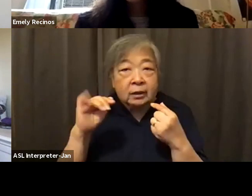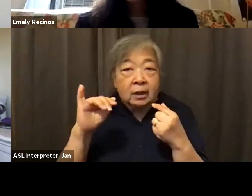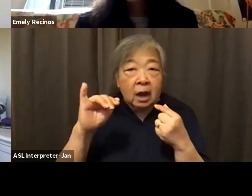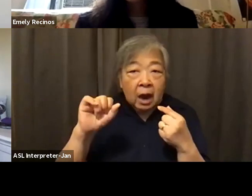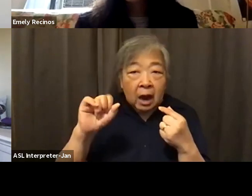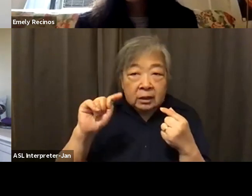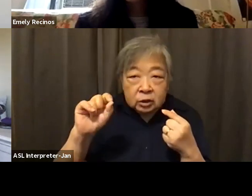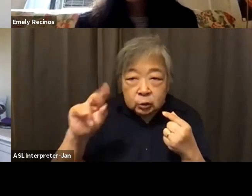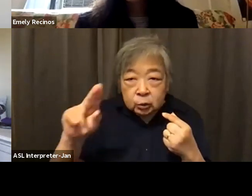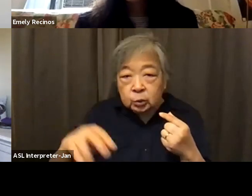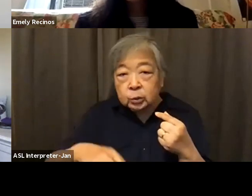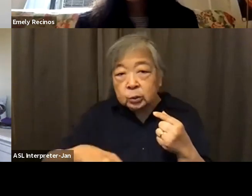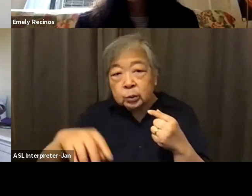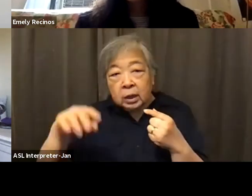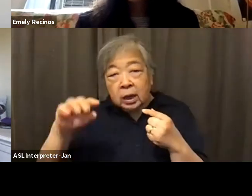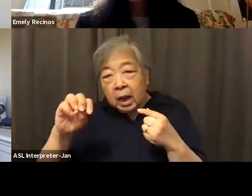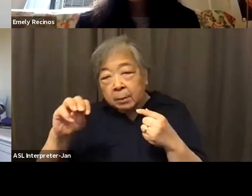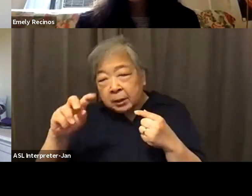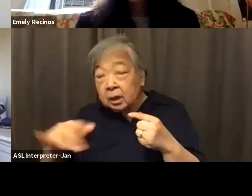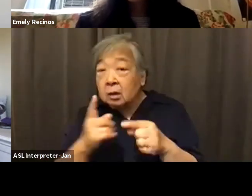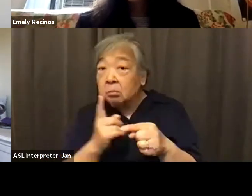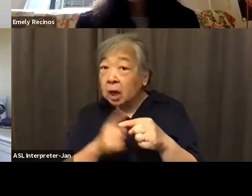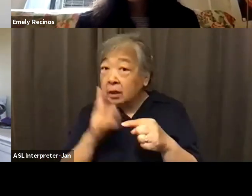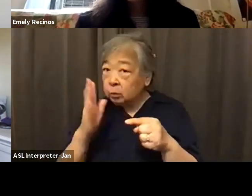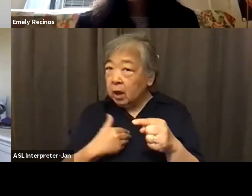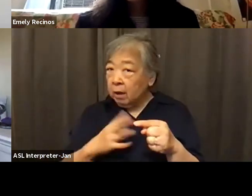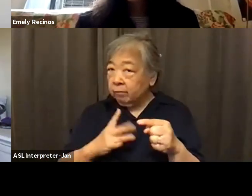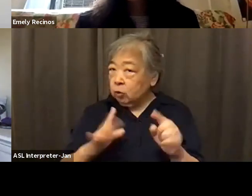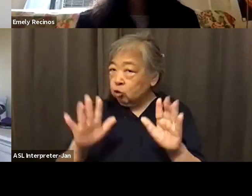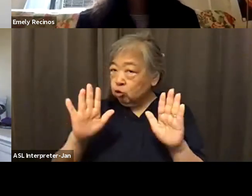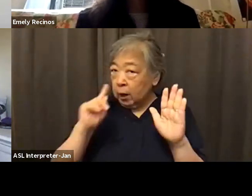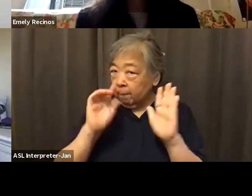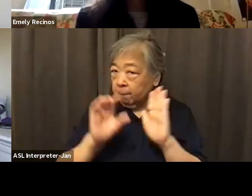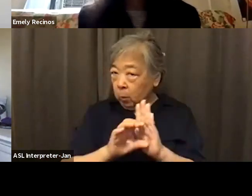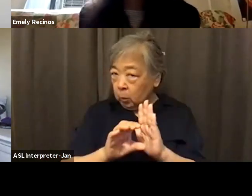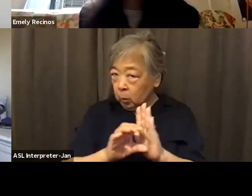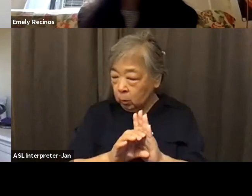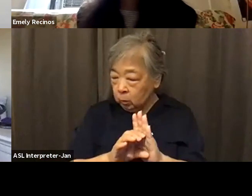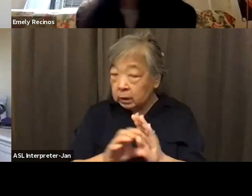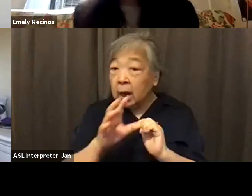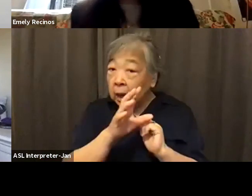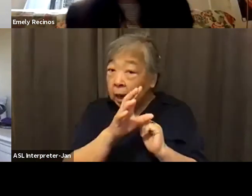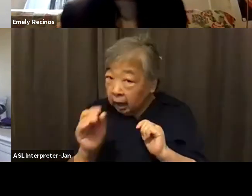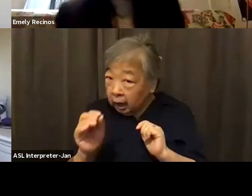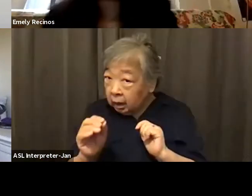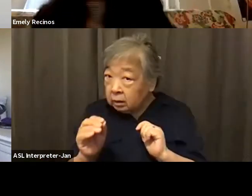great photos and then there's also going to be some other articles by people who wanted